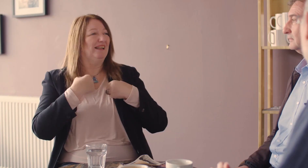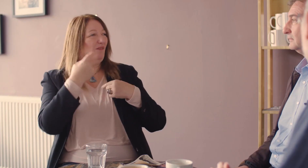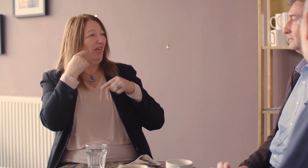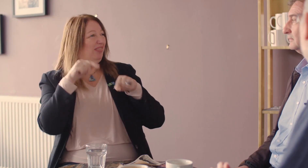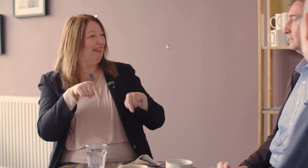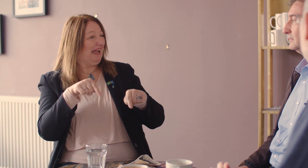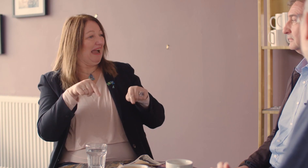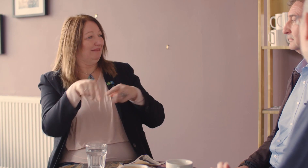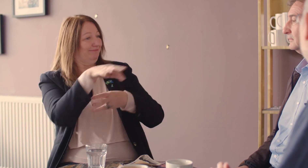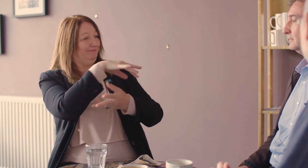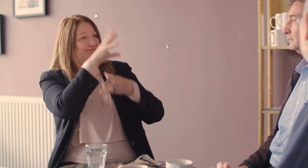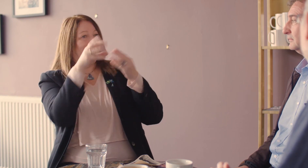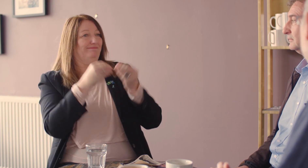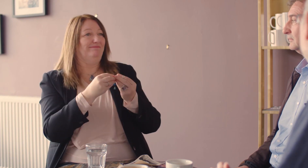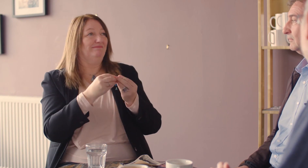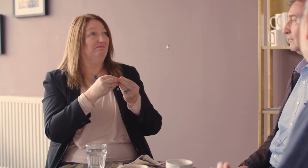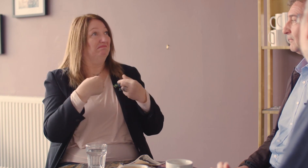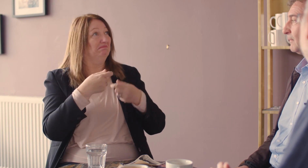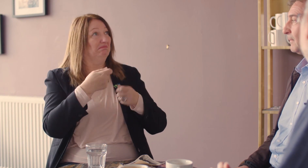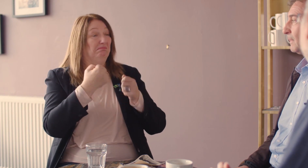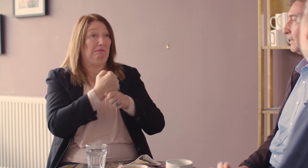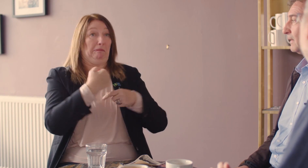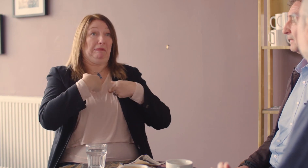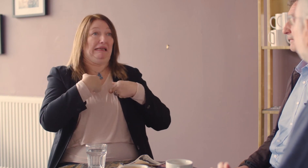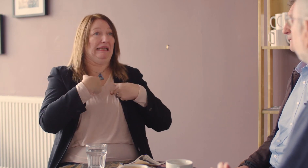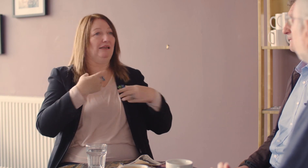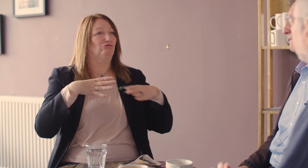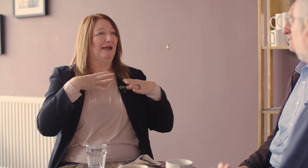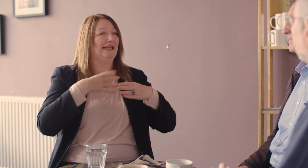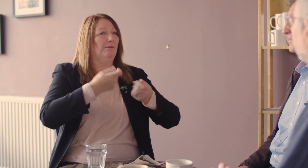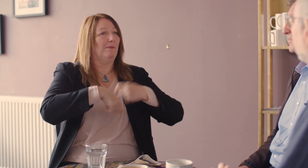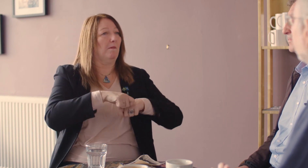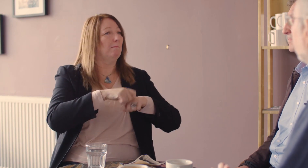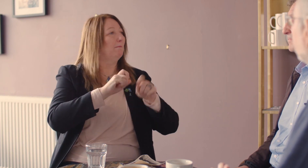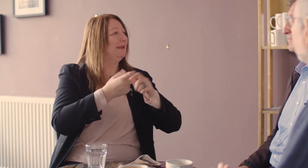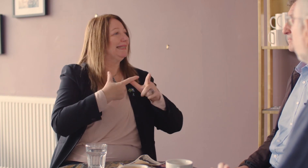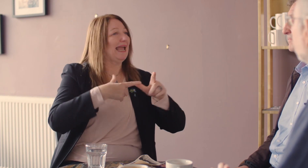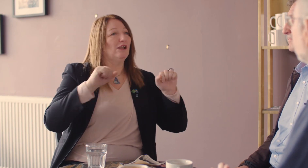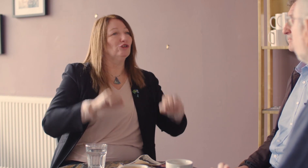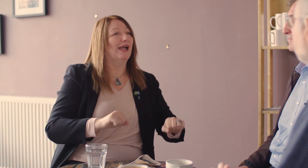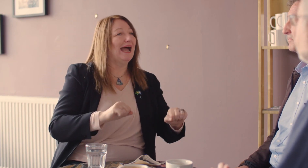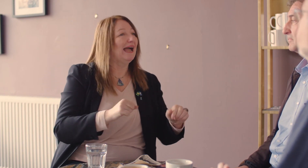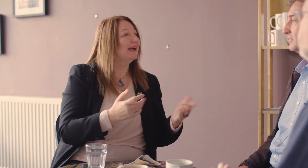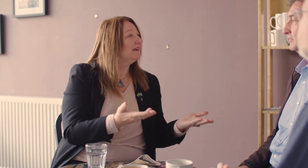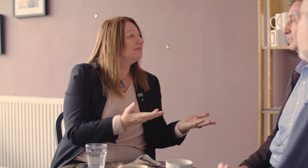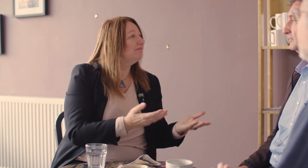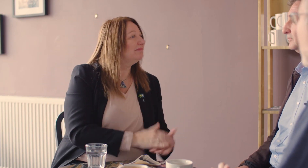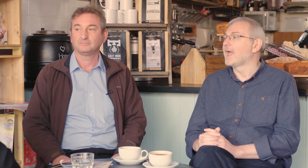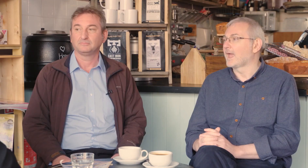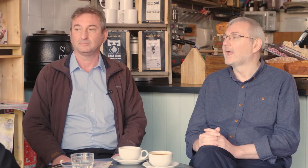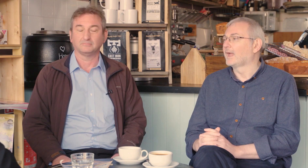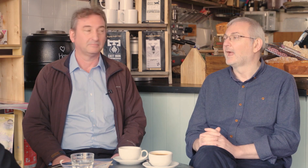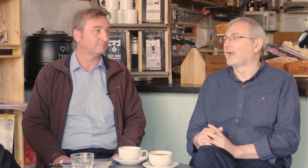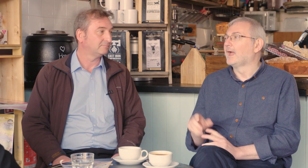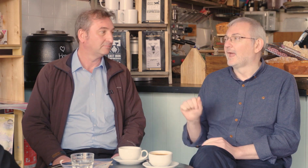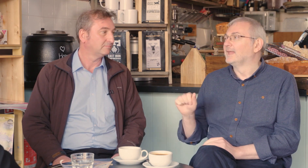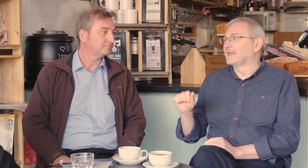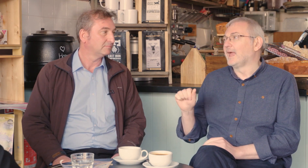and it was all those experiences combined that made me the person I am, which prepared me for my current role as Chair of the BDA, don't you think?